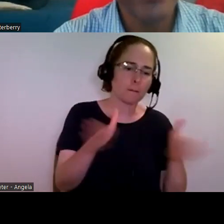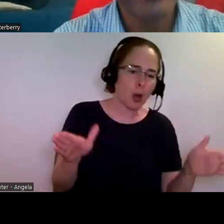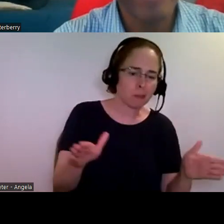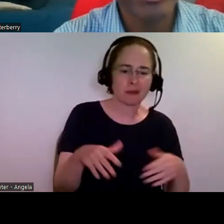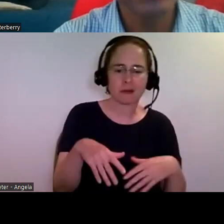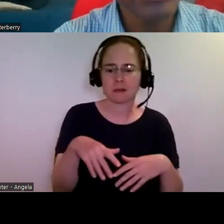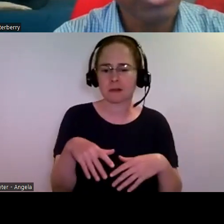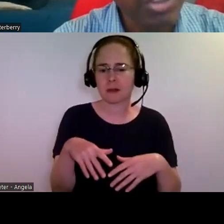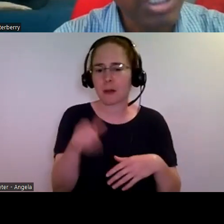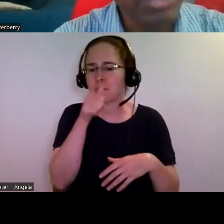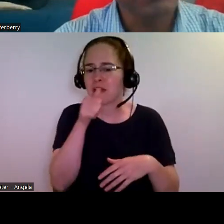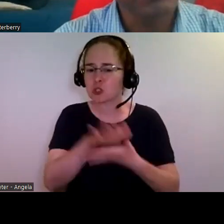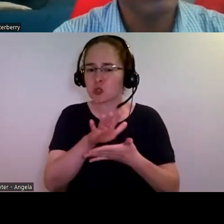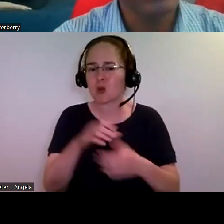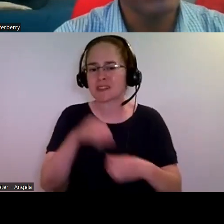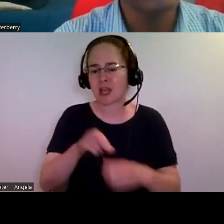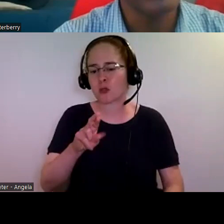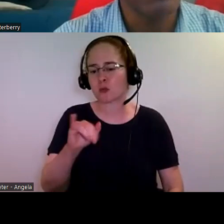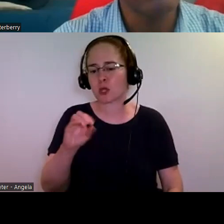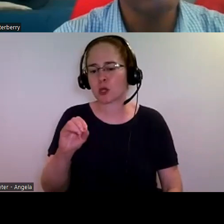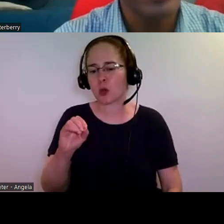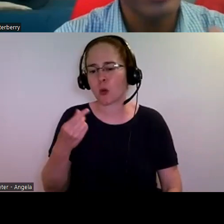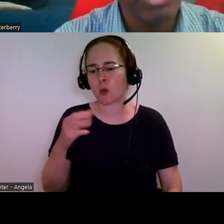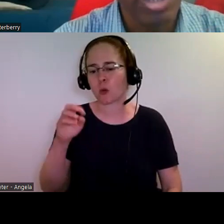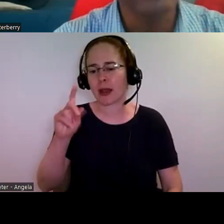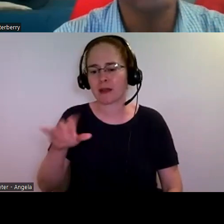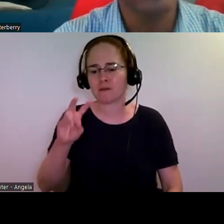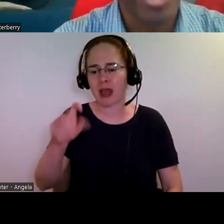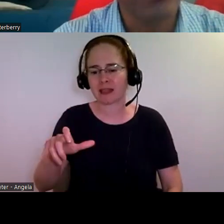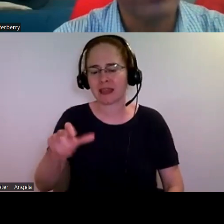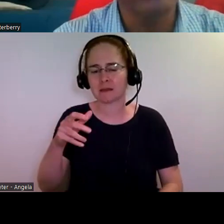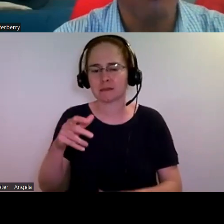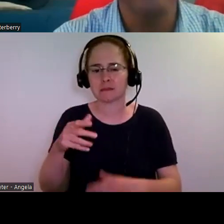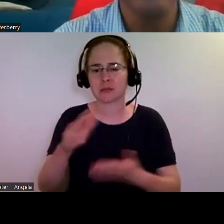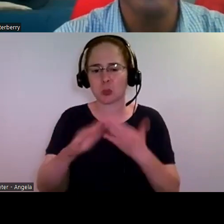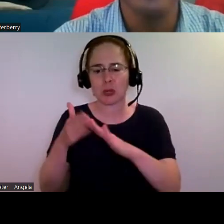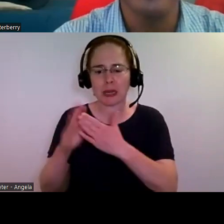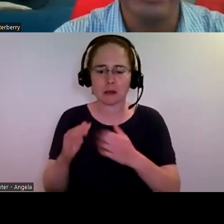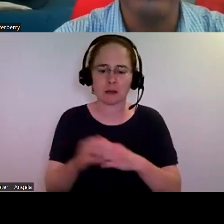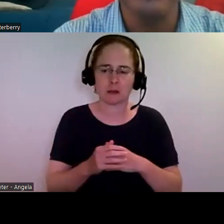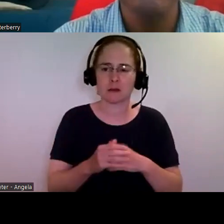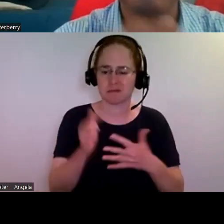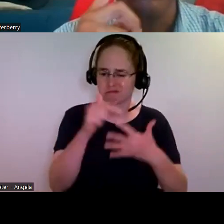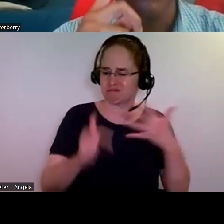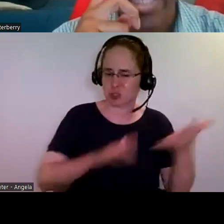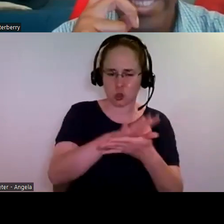Grande Valley community, consisting of Hidalgo, Canberra, and Starr, and Willisheap counties,